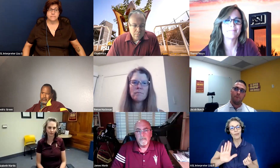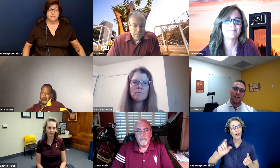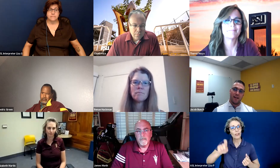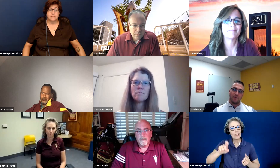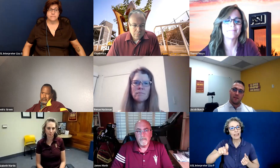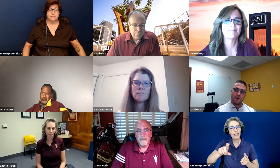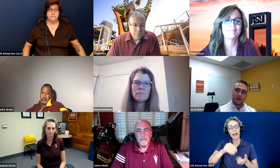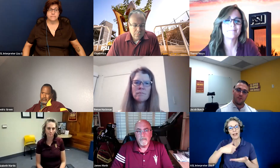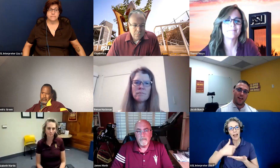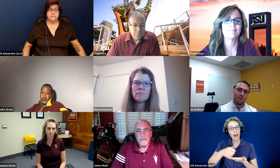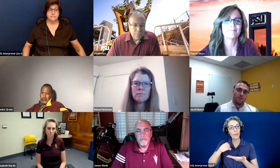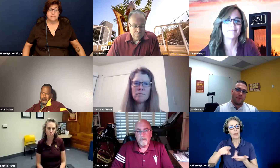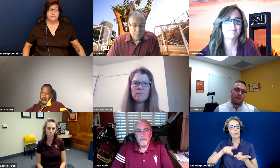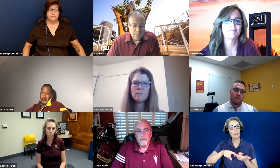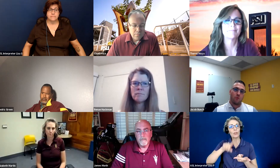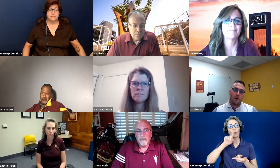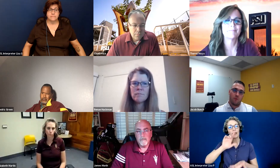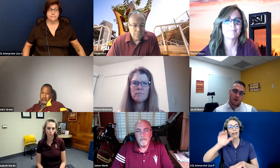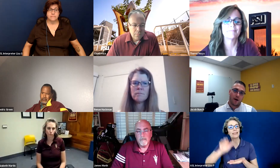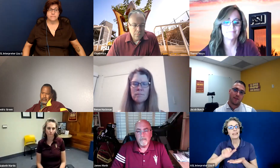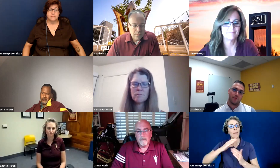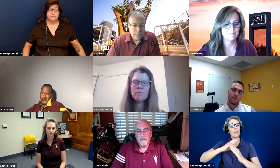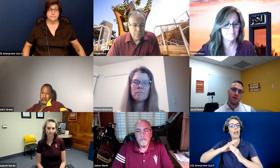to mitigate their educational barriers where we're possible.